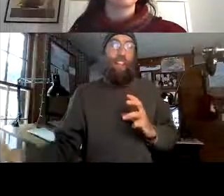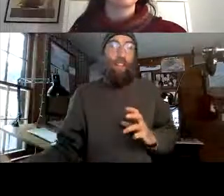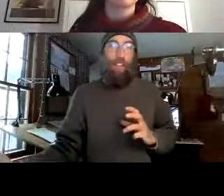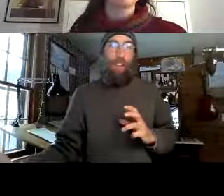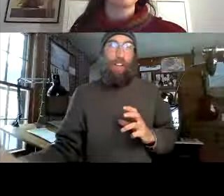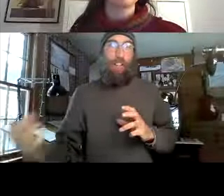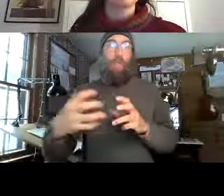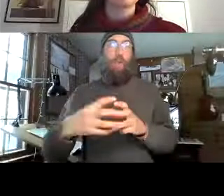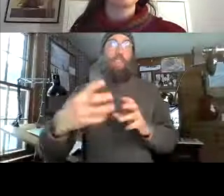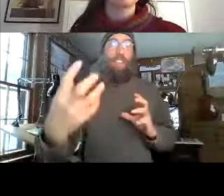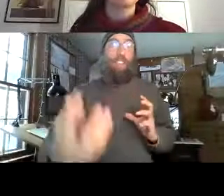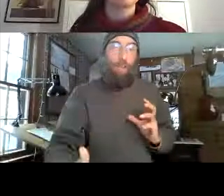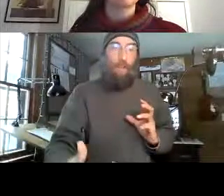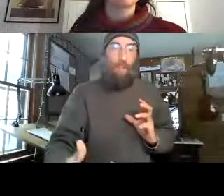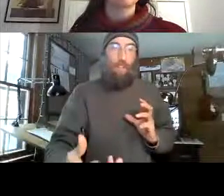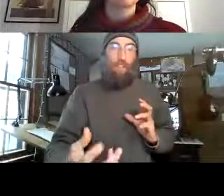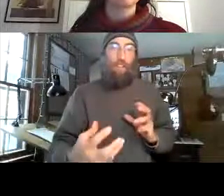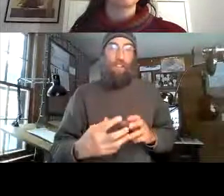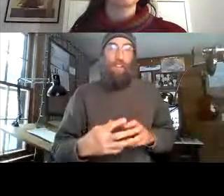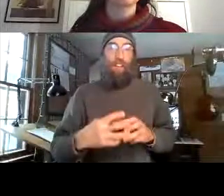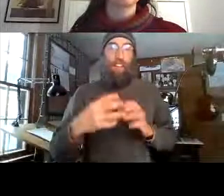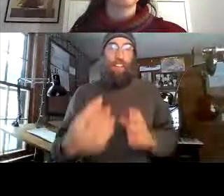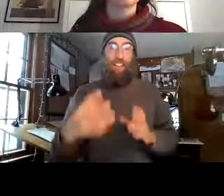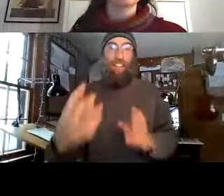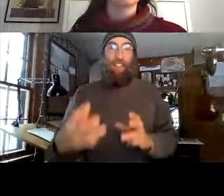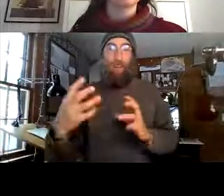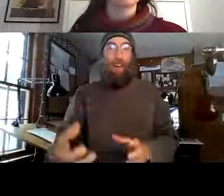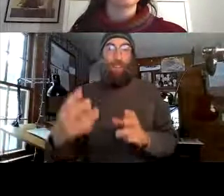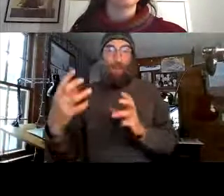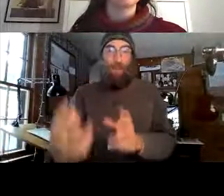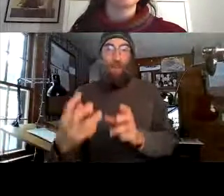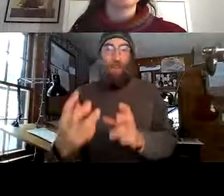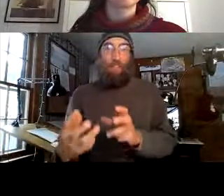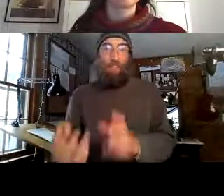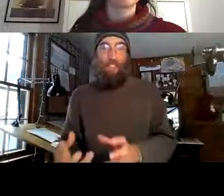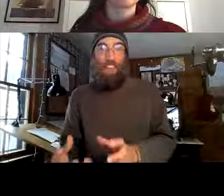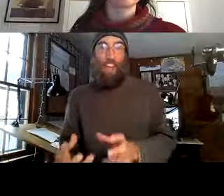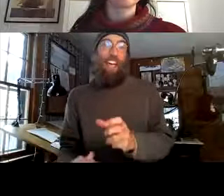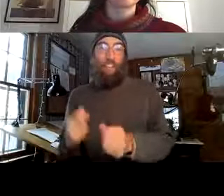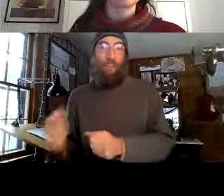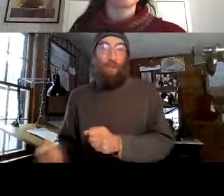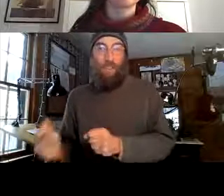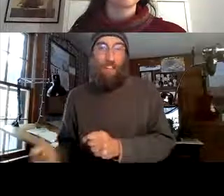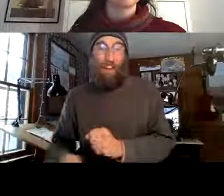letter itself, or more sense than the picture itself, not that this is what Freeman Colby looked like as he wrote the letter,